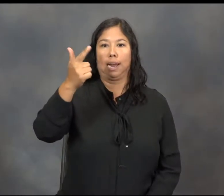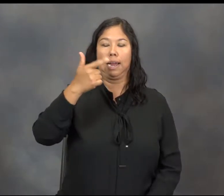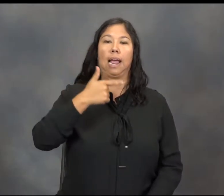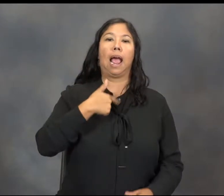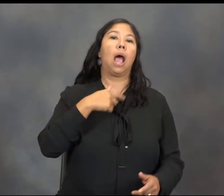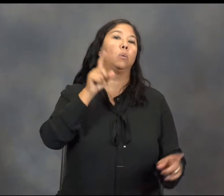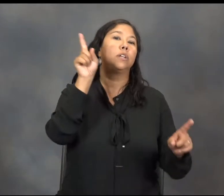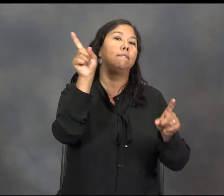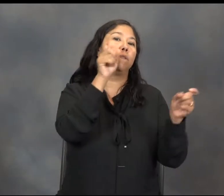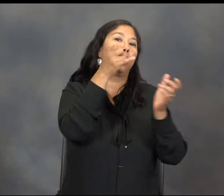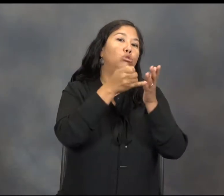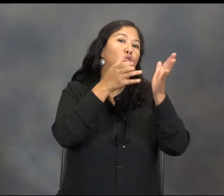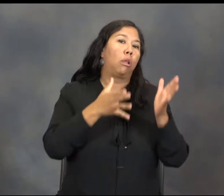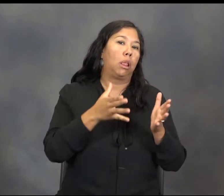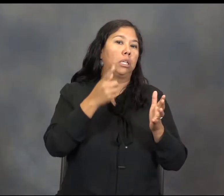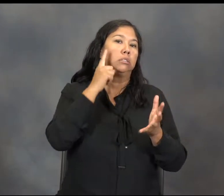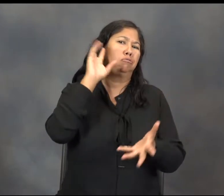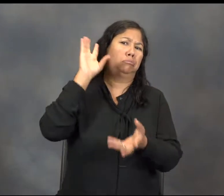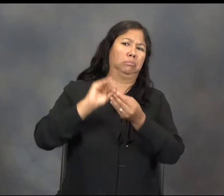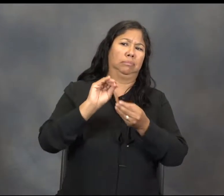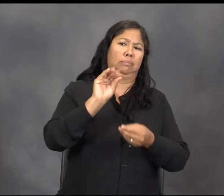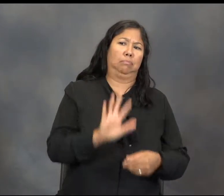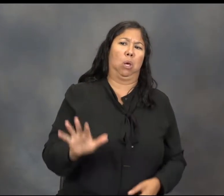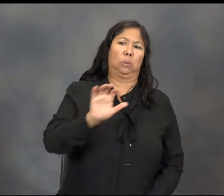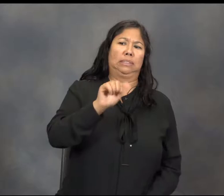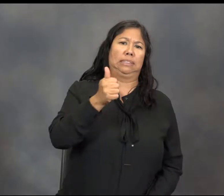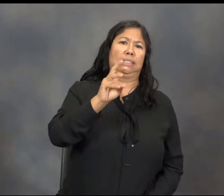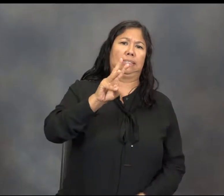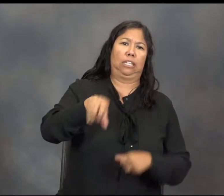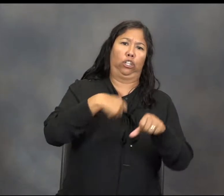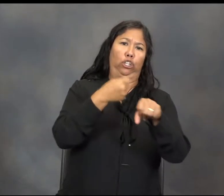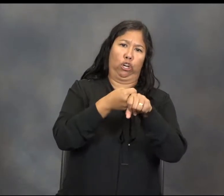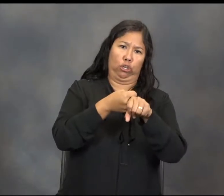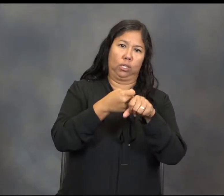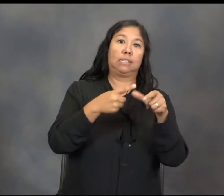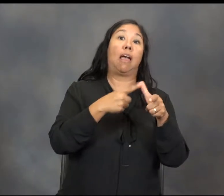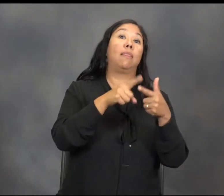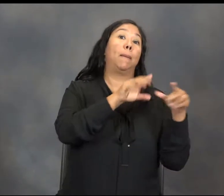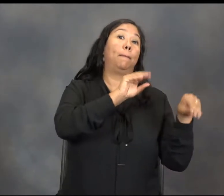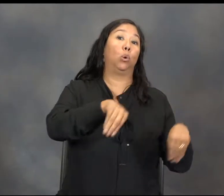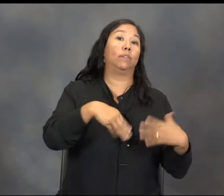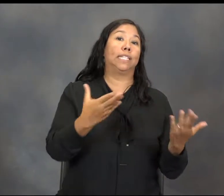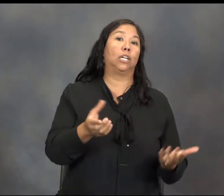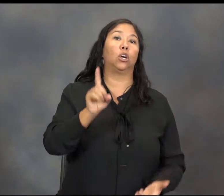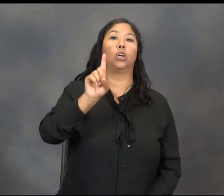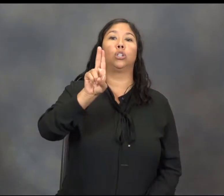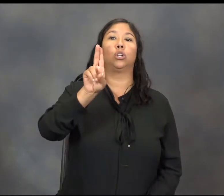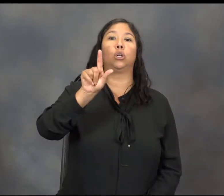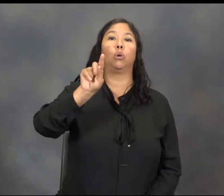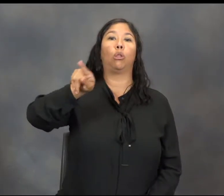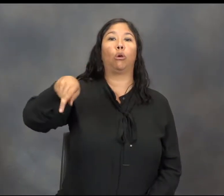before I moved here to Duluth in 2004.